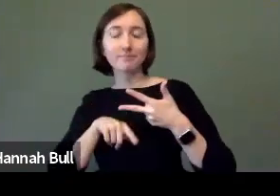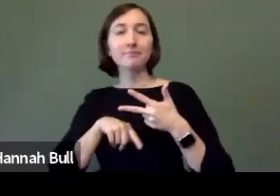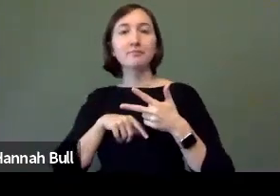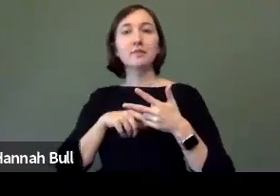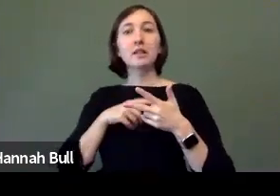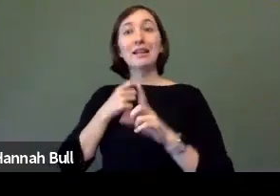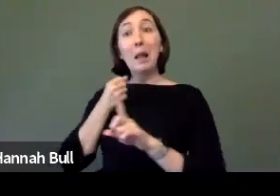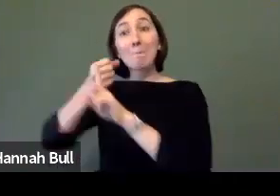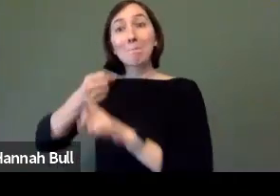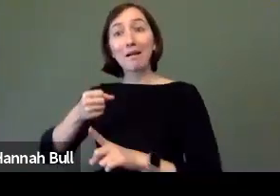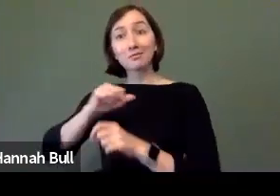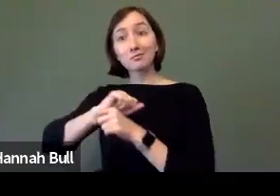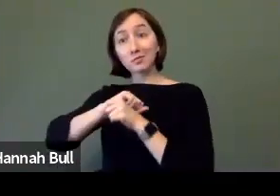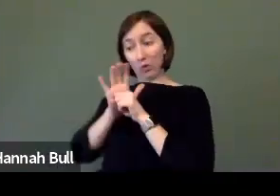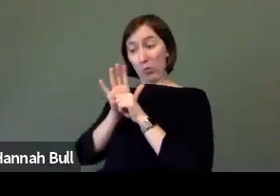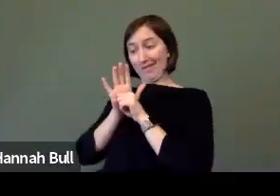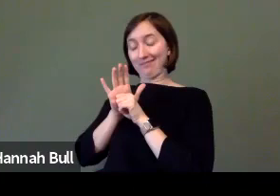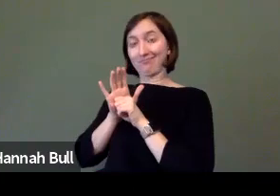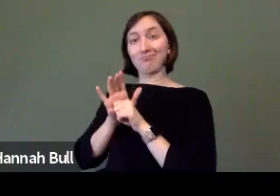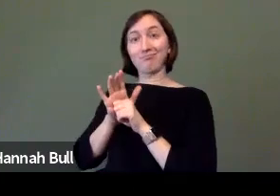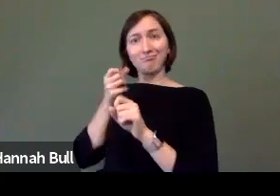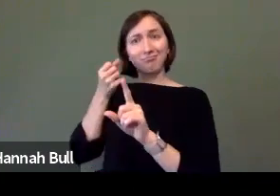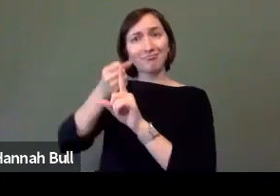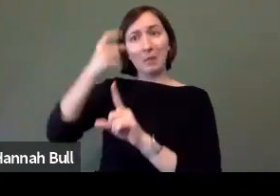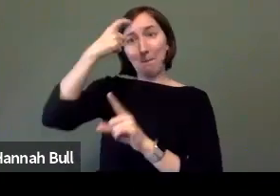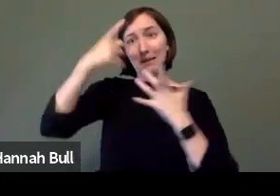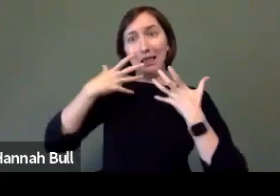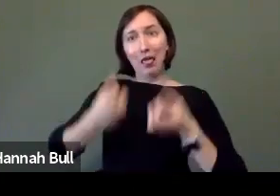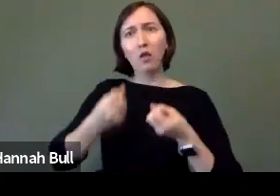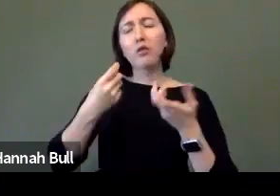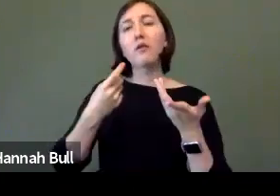from the perspective of those of us individuals with disabilities.